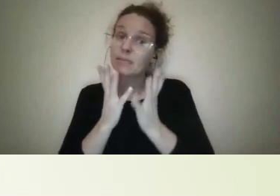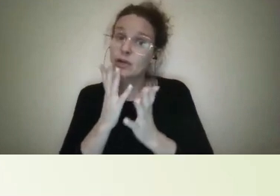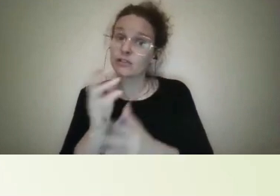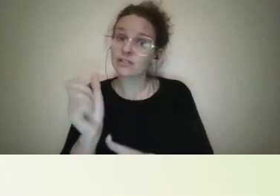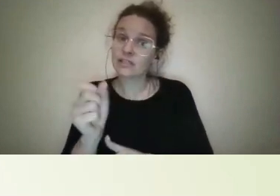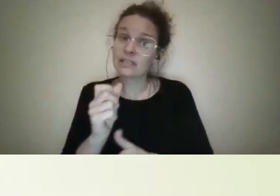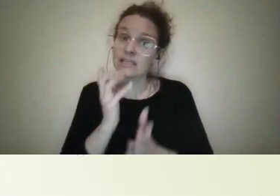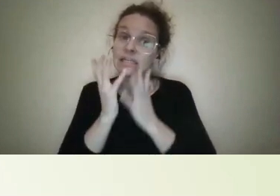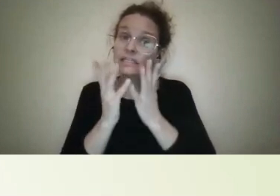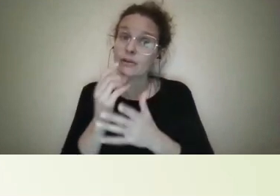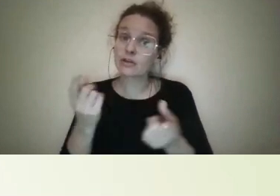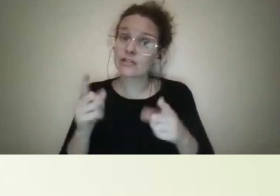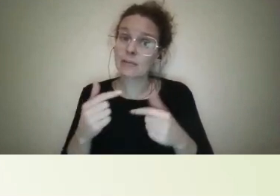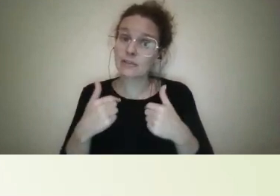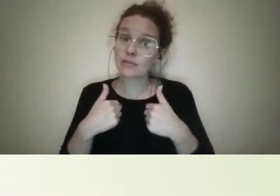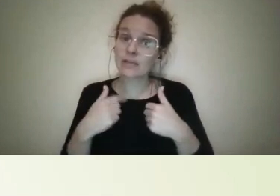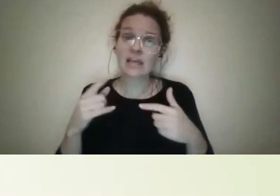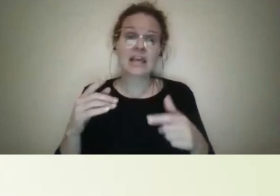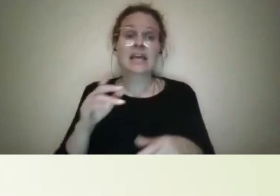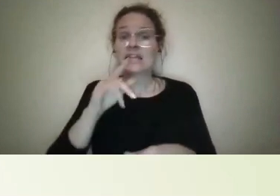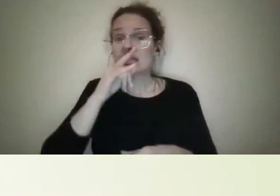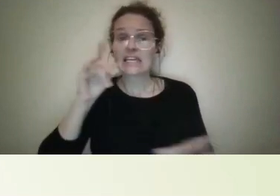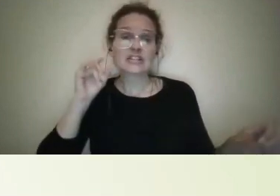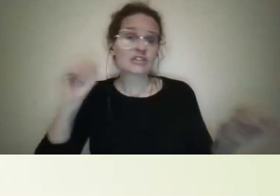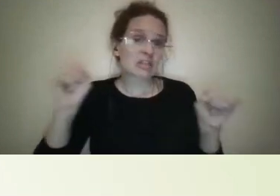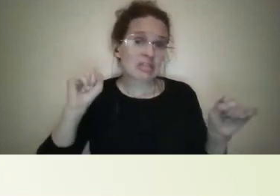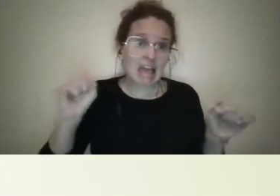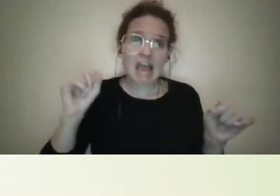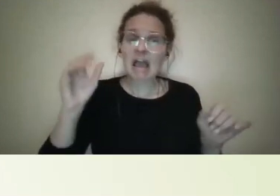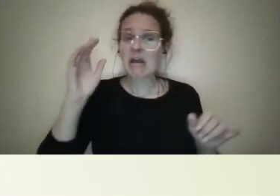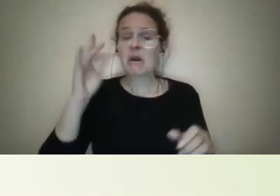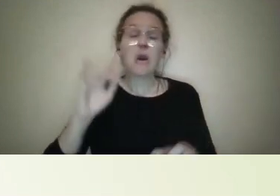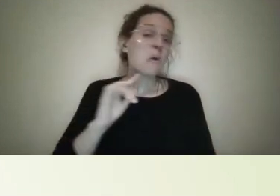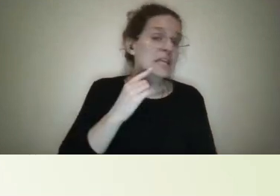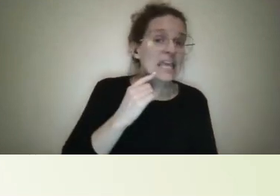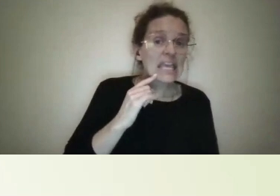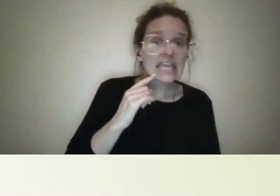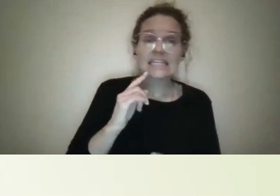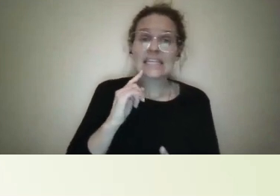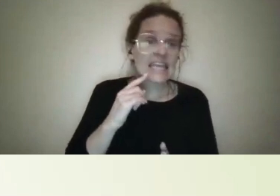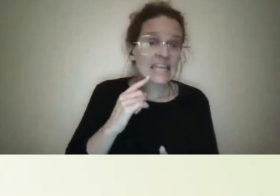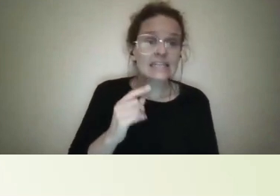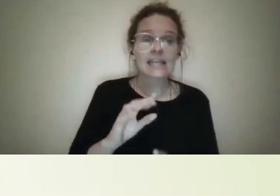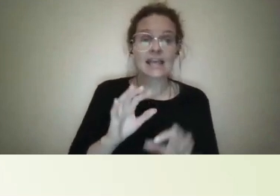it's embarrassing, it's loud, there are tears over candy. And the family would just give them the